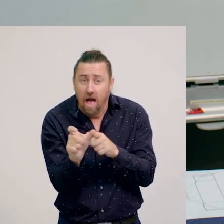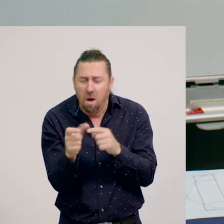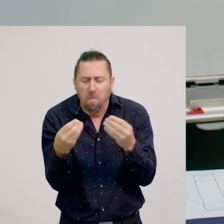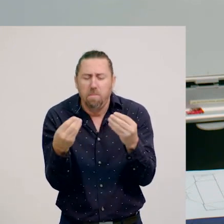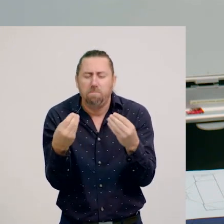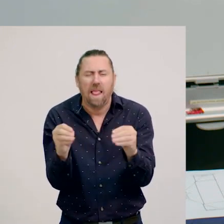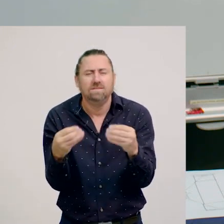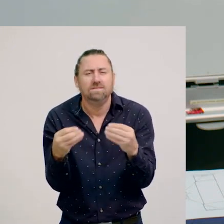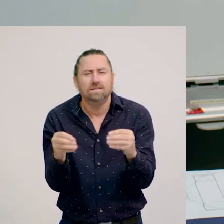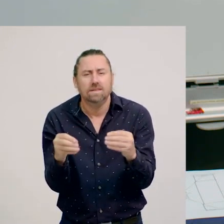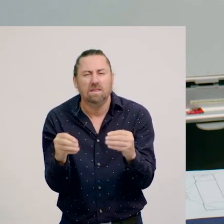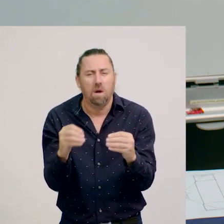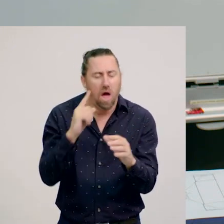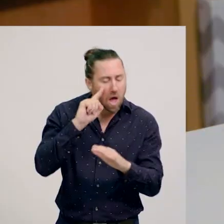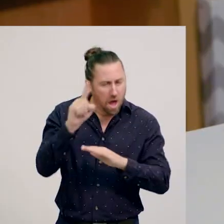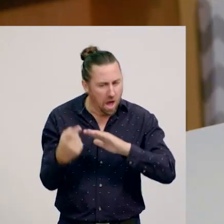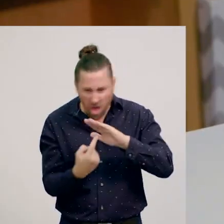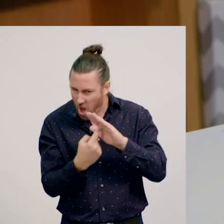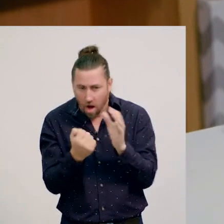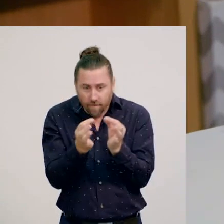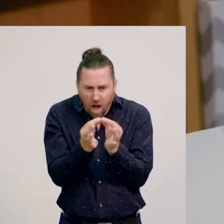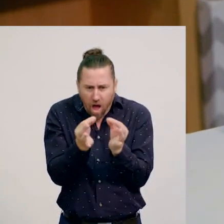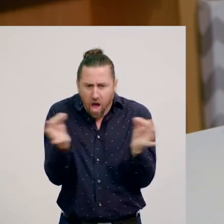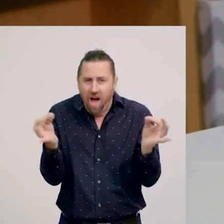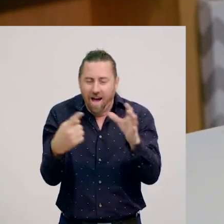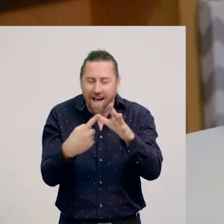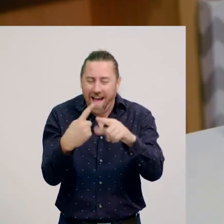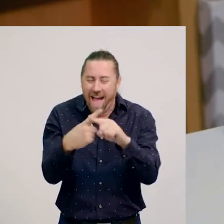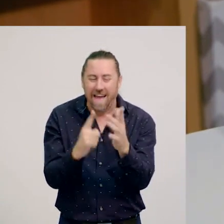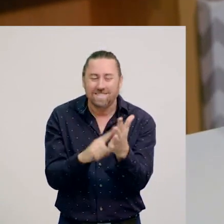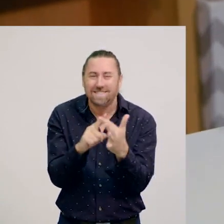But if you look underneath, there's an axle – we talked about axles before.